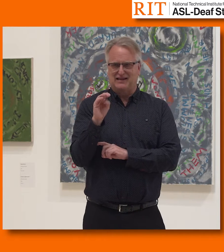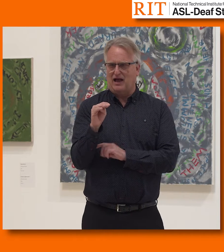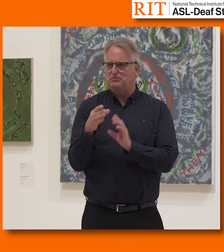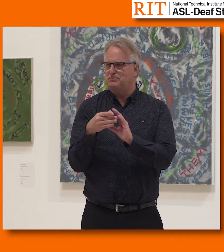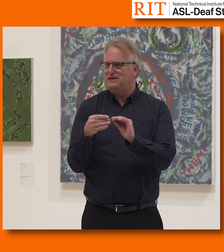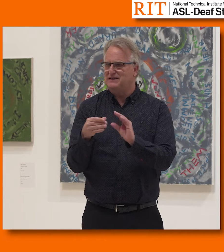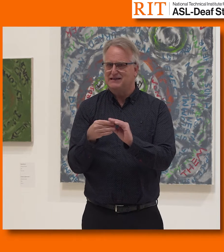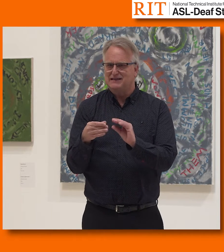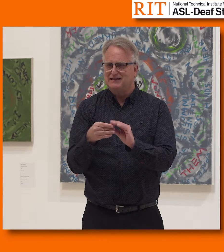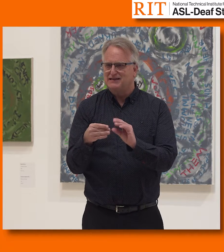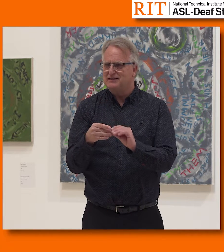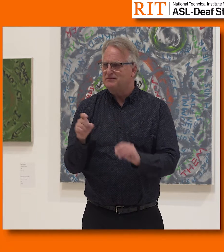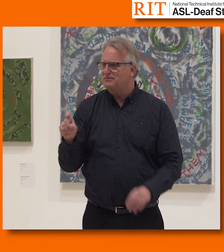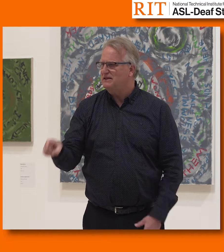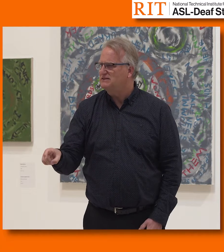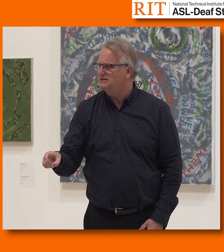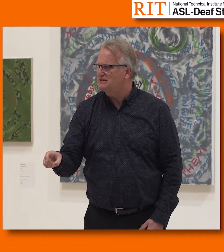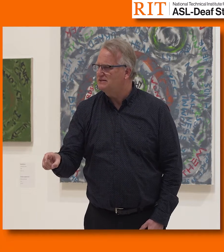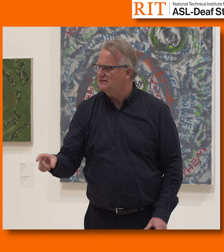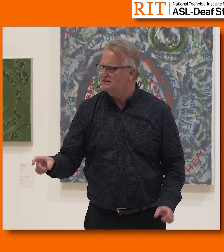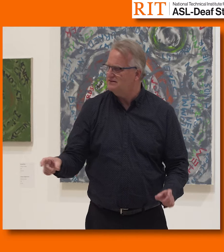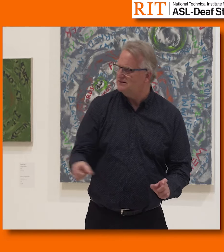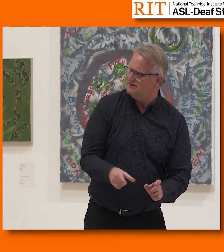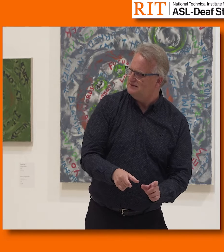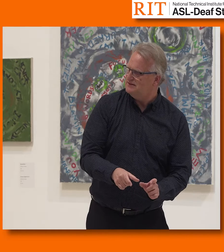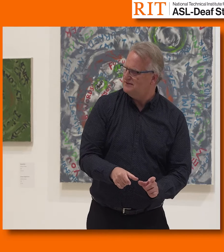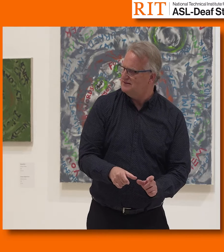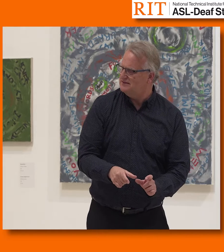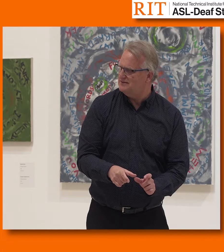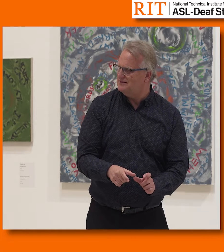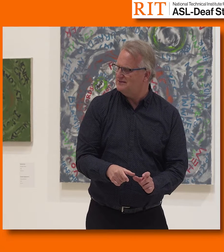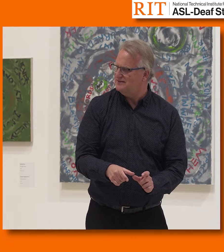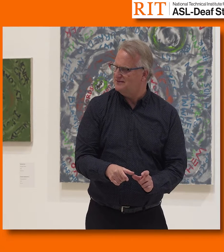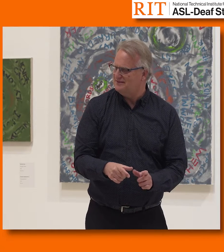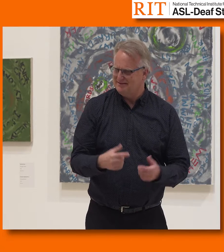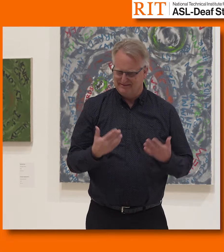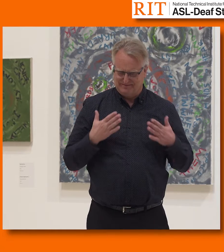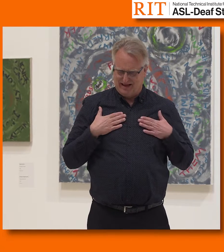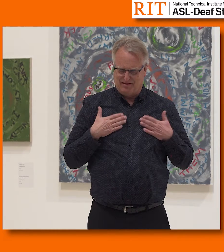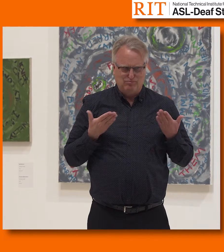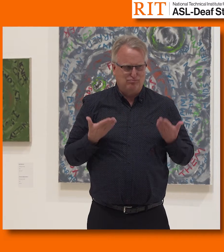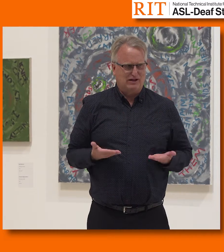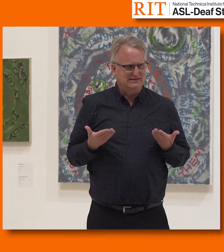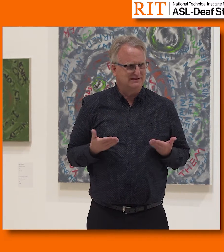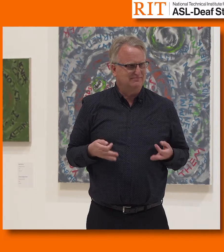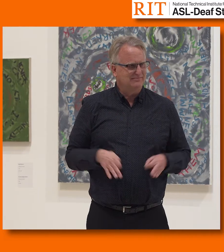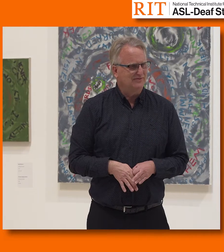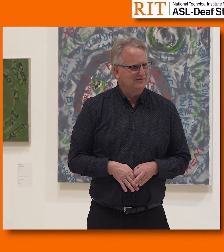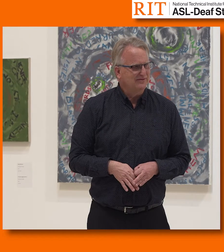"Tom said this," so, they'll add that piece to it that Tom is saying this. So, it's clear on who's saying